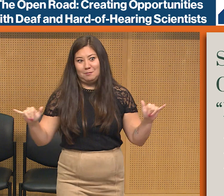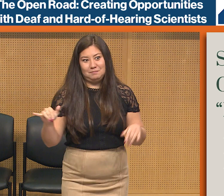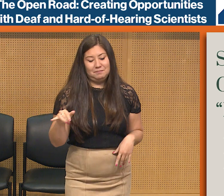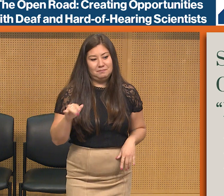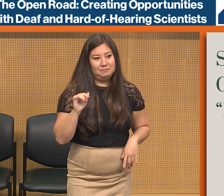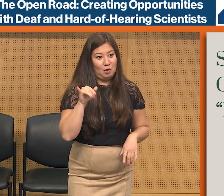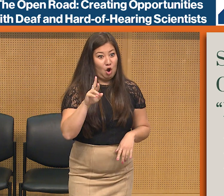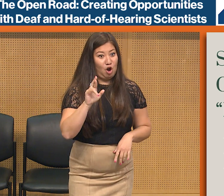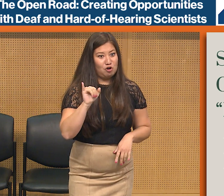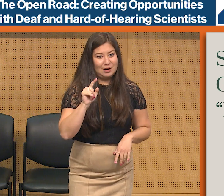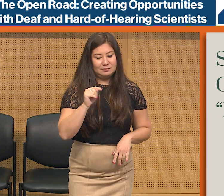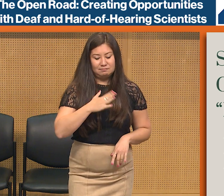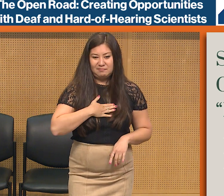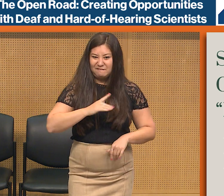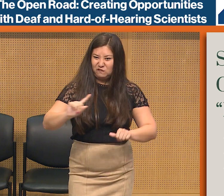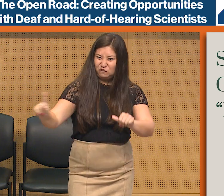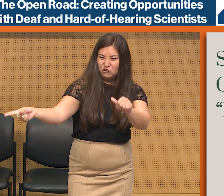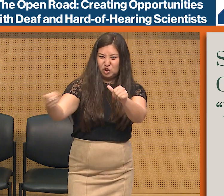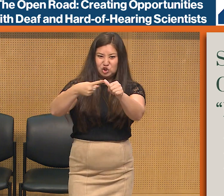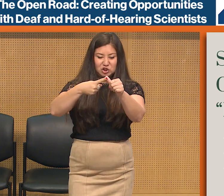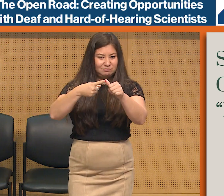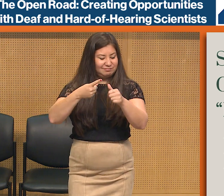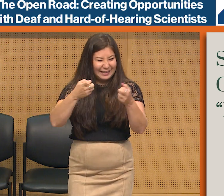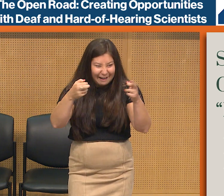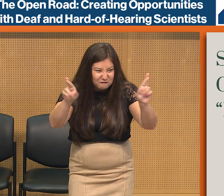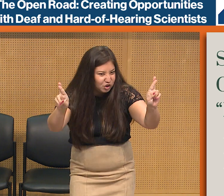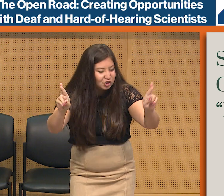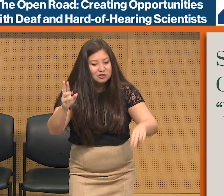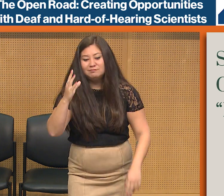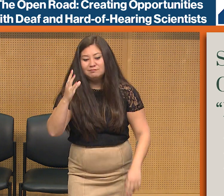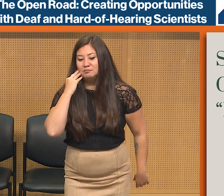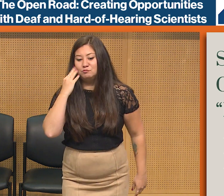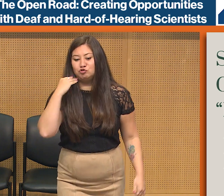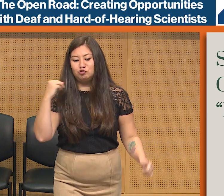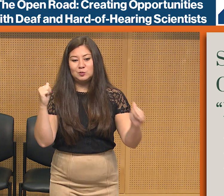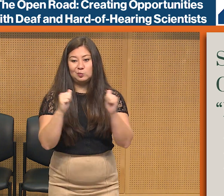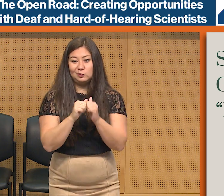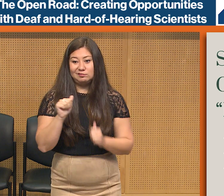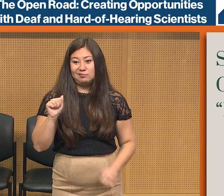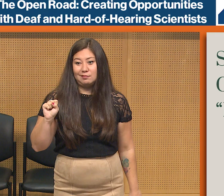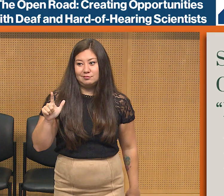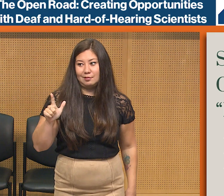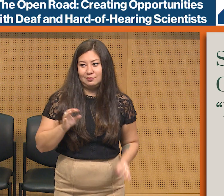But at the same, RIT was my first-ever experience